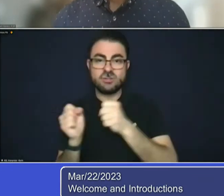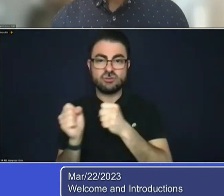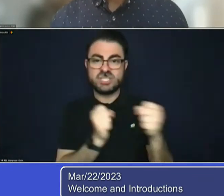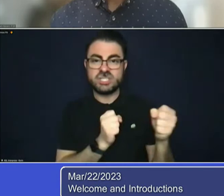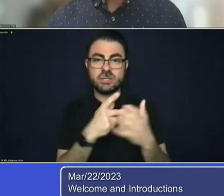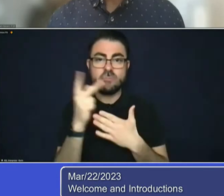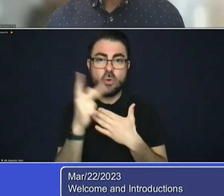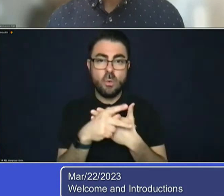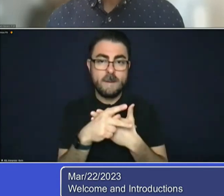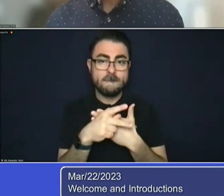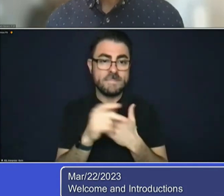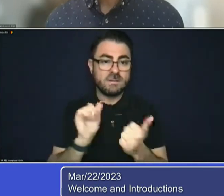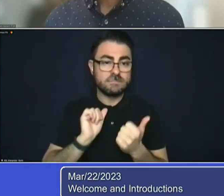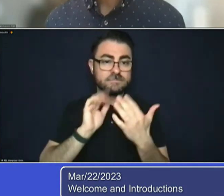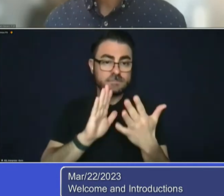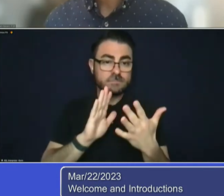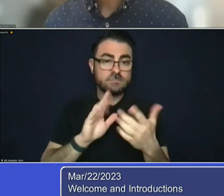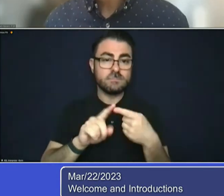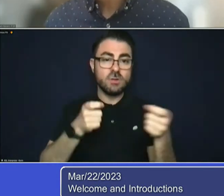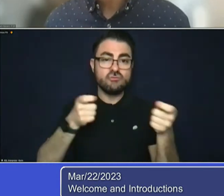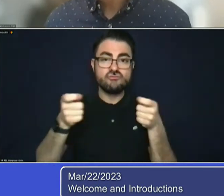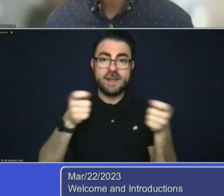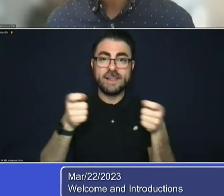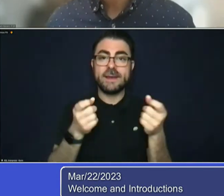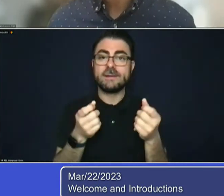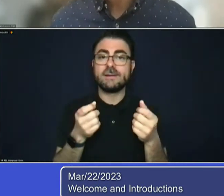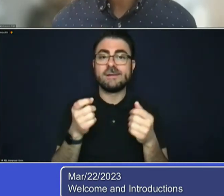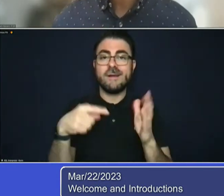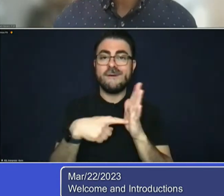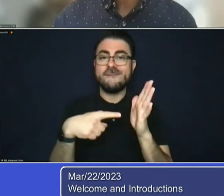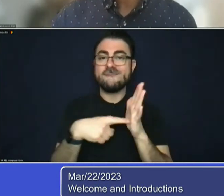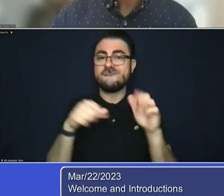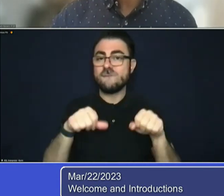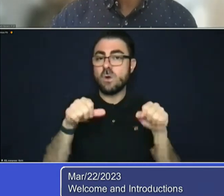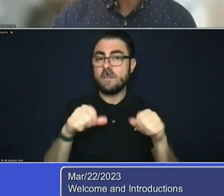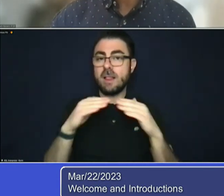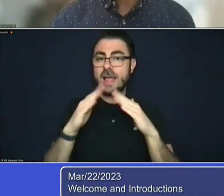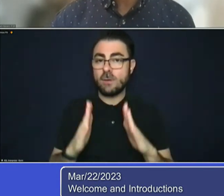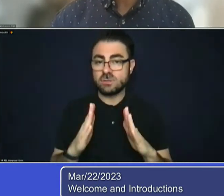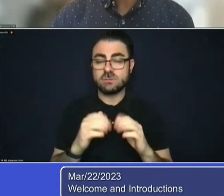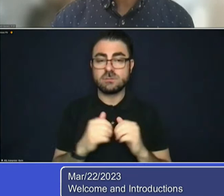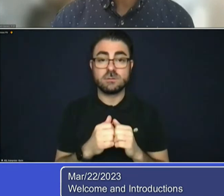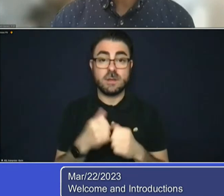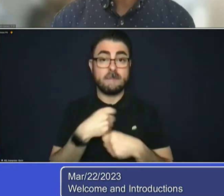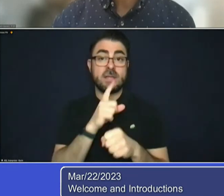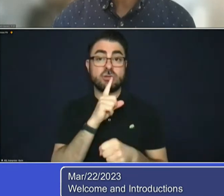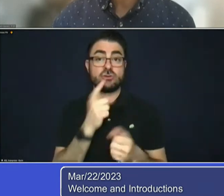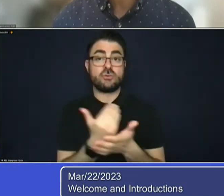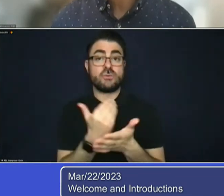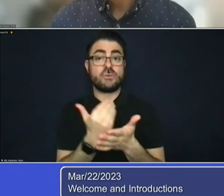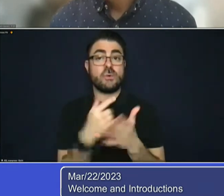UPGRADED. WE ALSO HAVE FIVE STRATEGIC PROGRAMS TARGETING REGULATED.